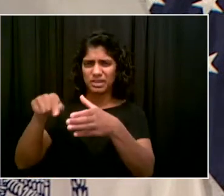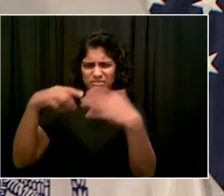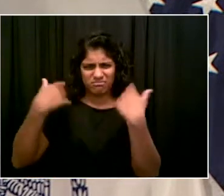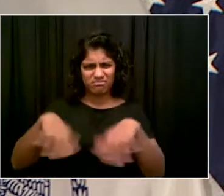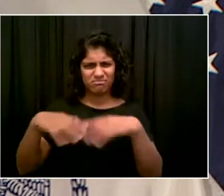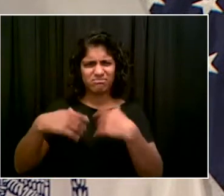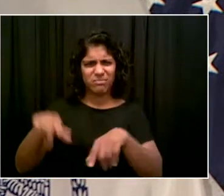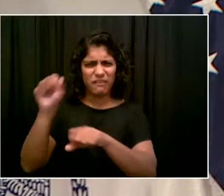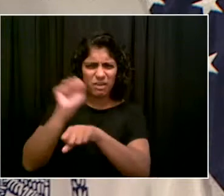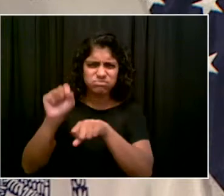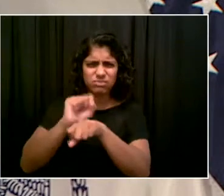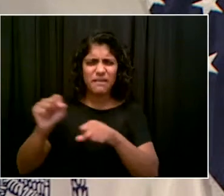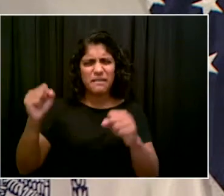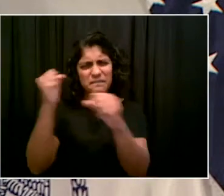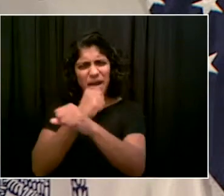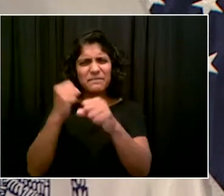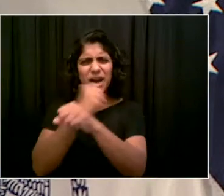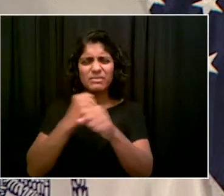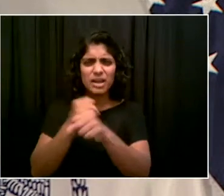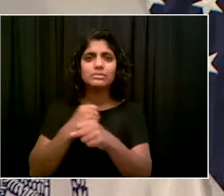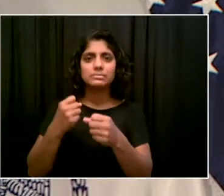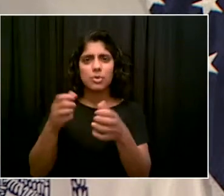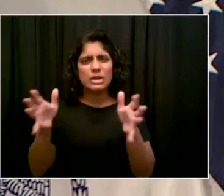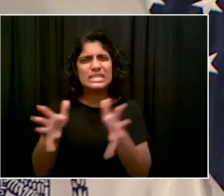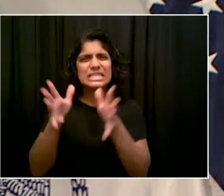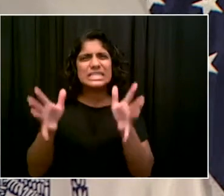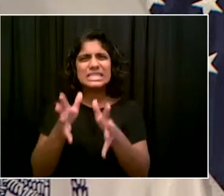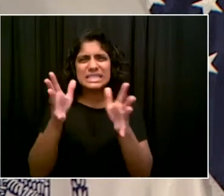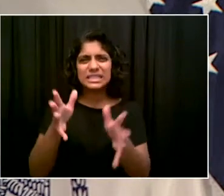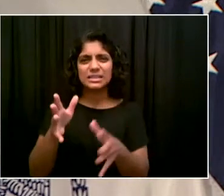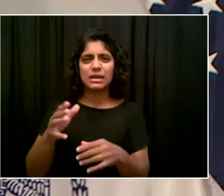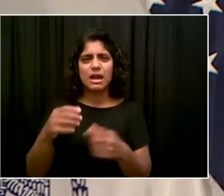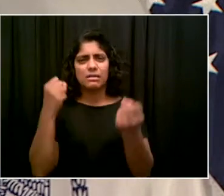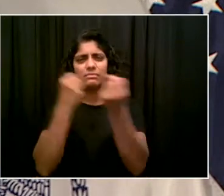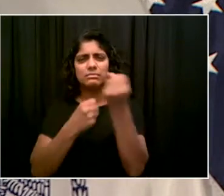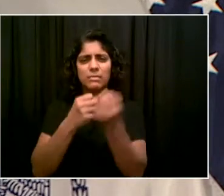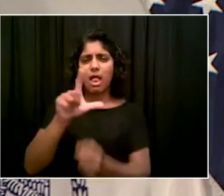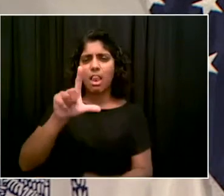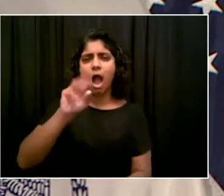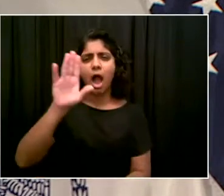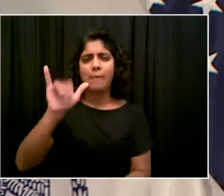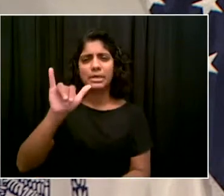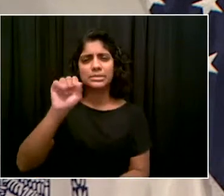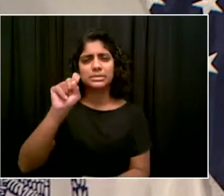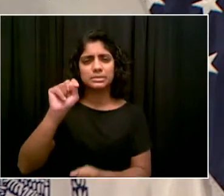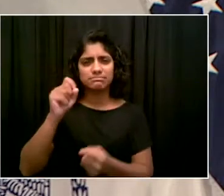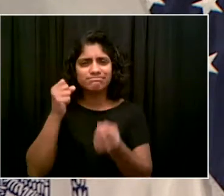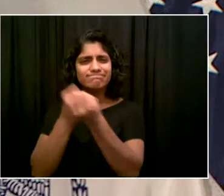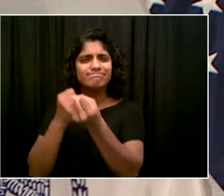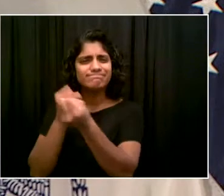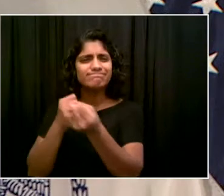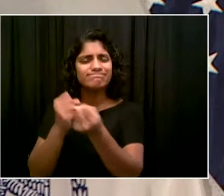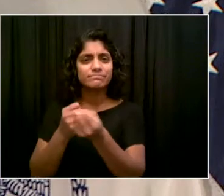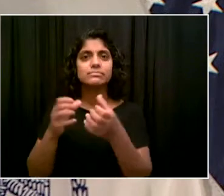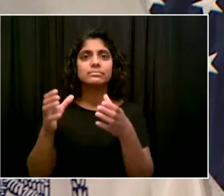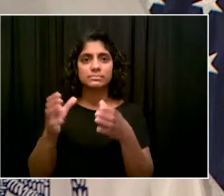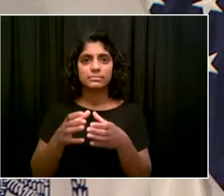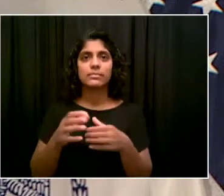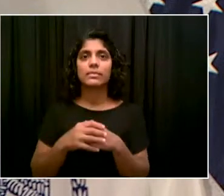HAS SUCCESSFULLY LIT A FIRE.